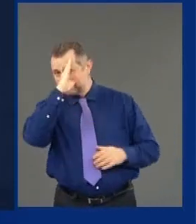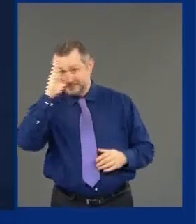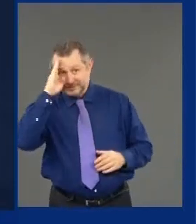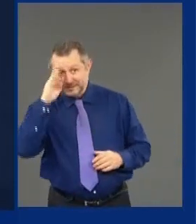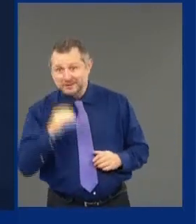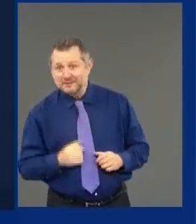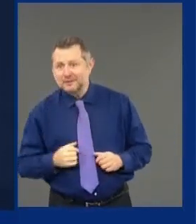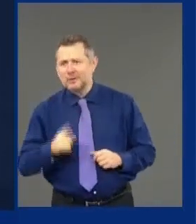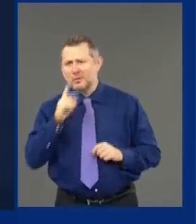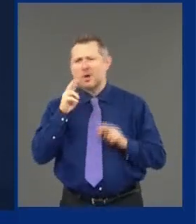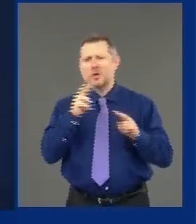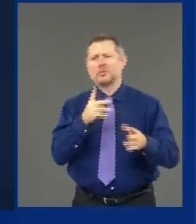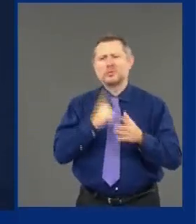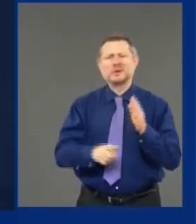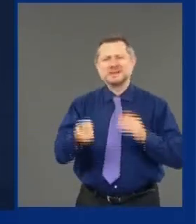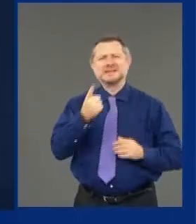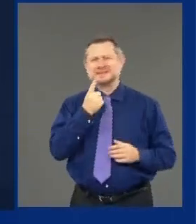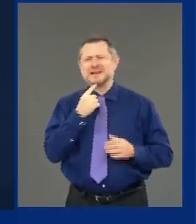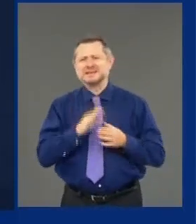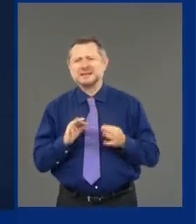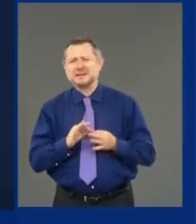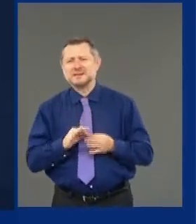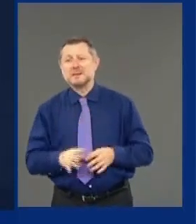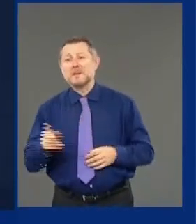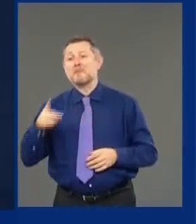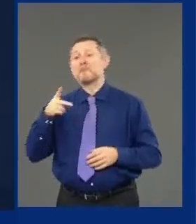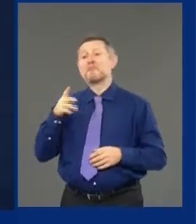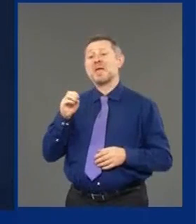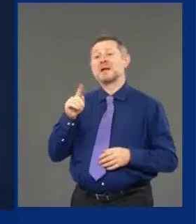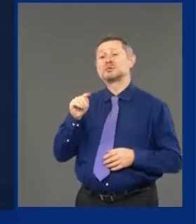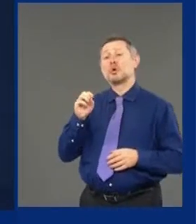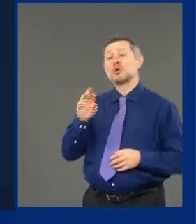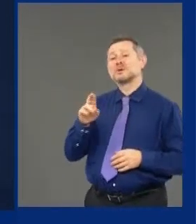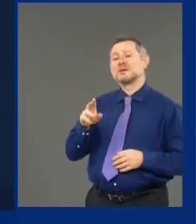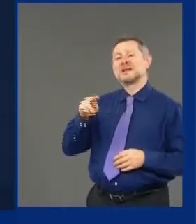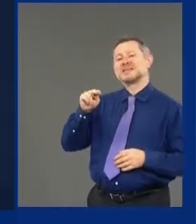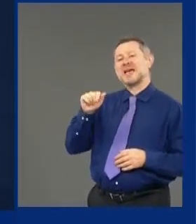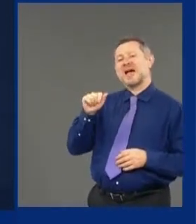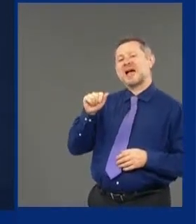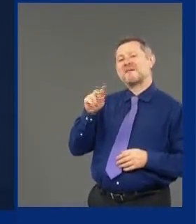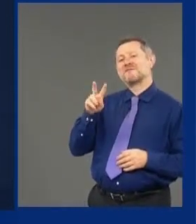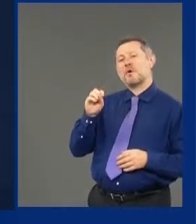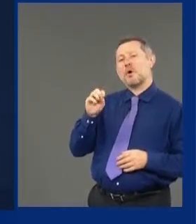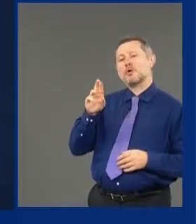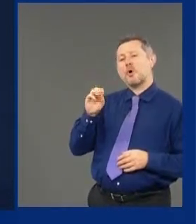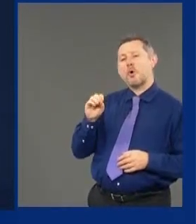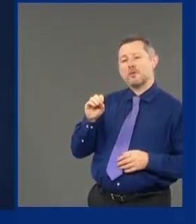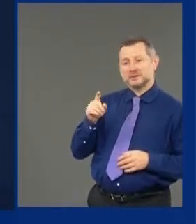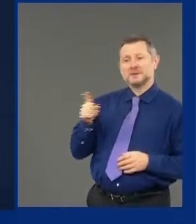BEDS. THEY CEDE TWO MILLION WILL REQUIRE HOSPITALIZATION.